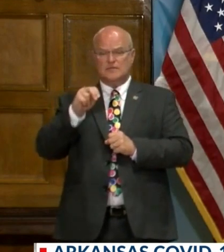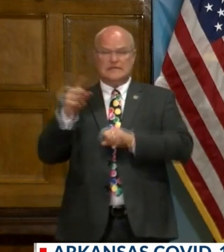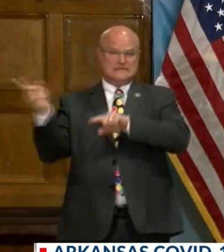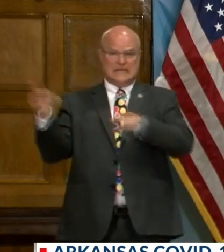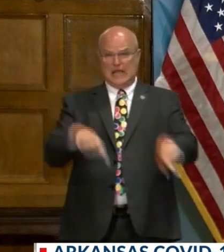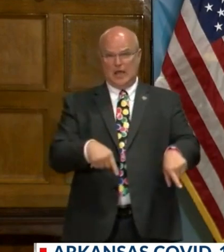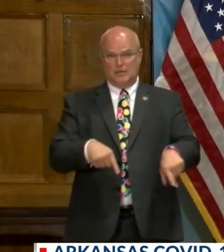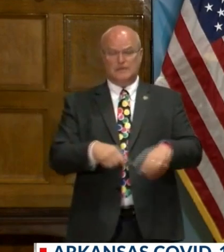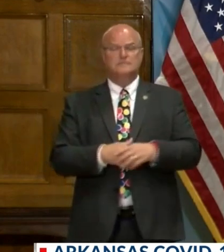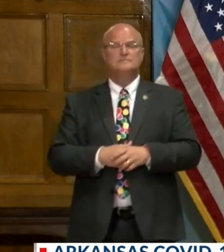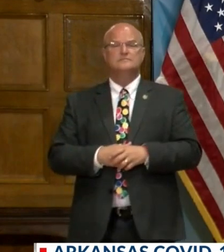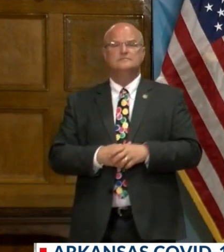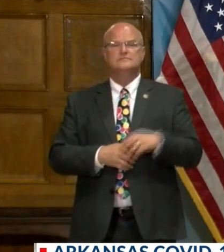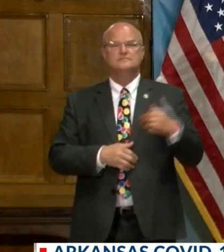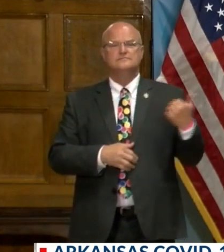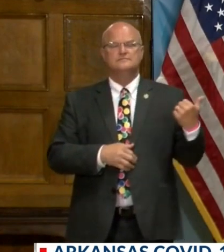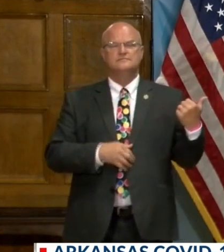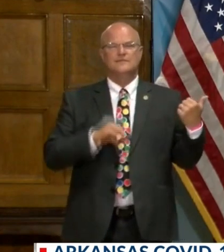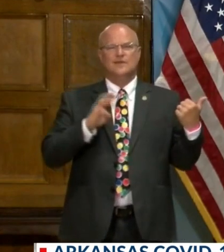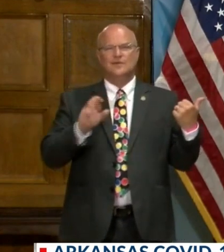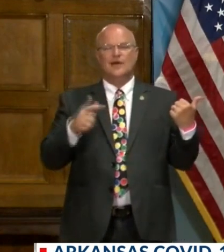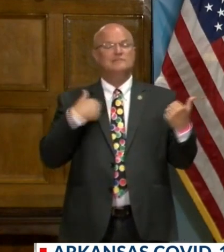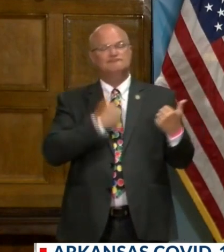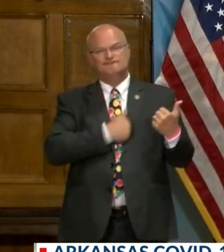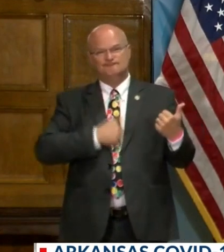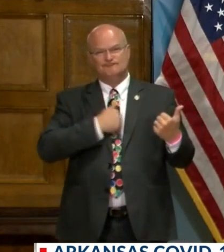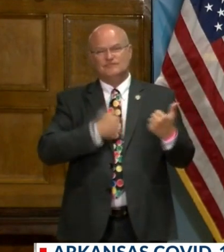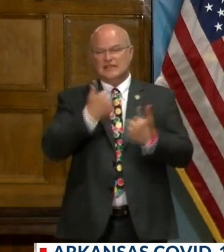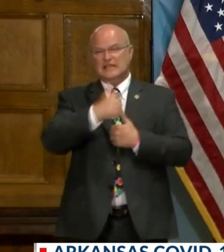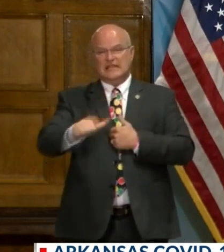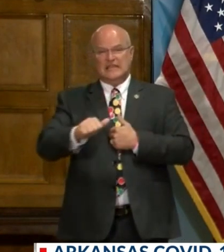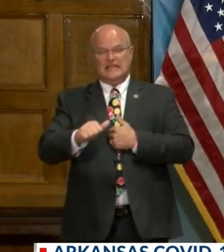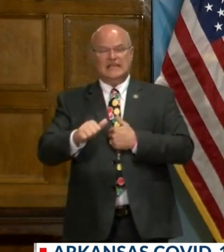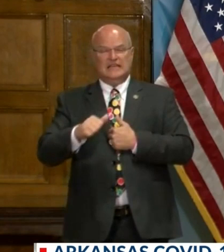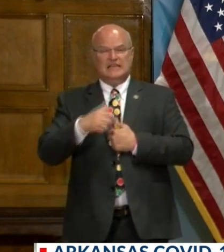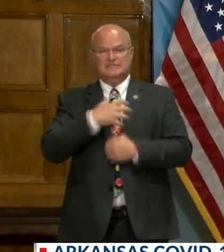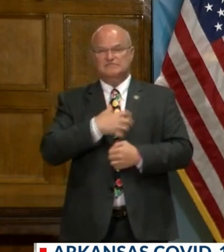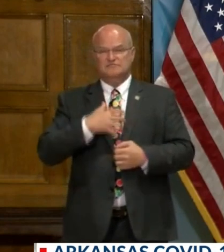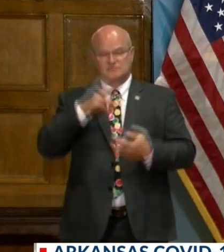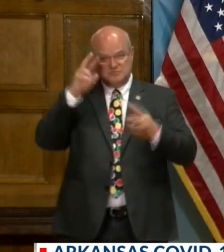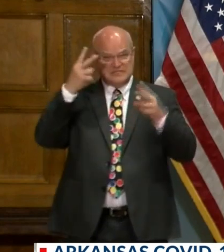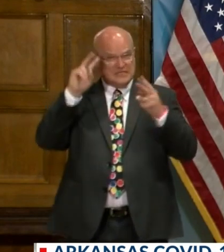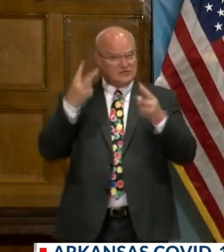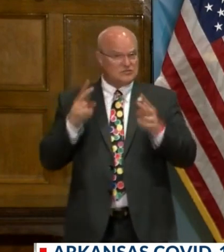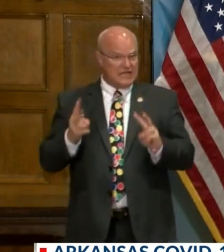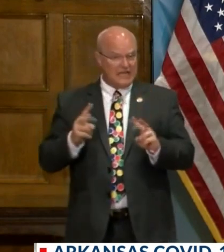YESTERDAY AND NOW THEY'RE TALKING ABOUT PARTICULARLY ISSUING SUBPOENAS FOR THEM TO COME.